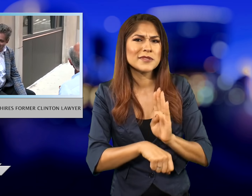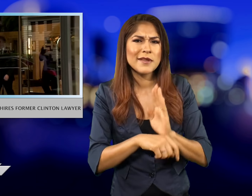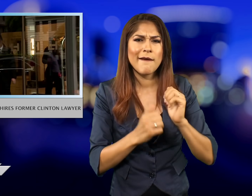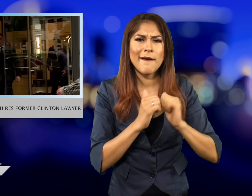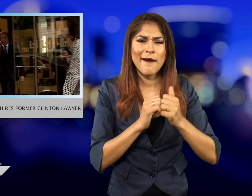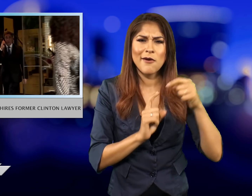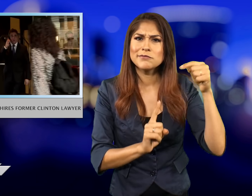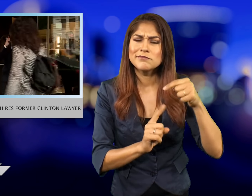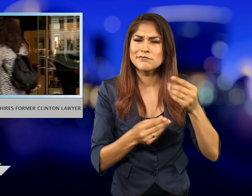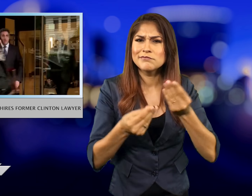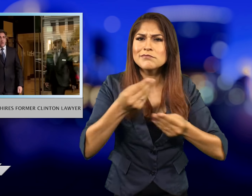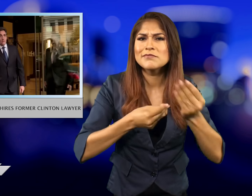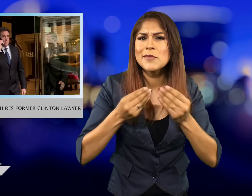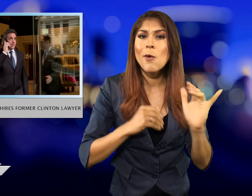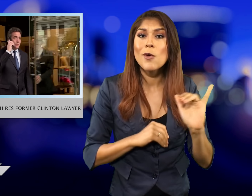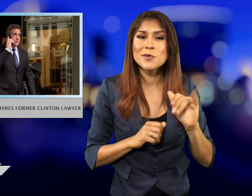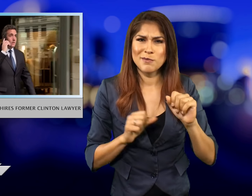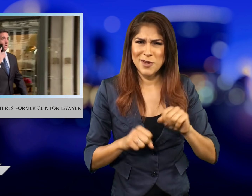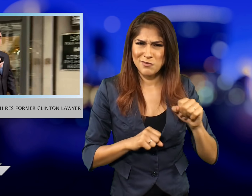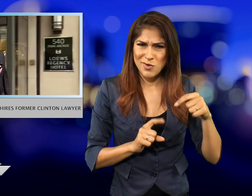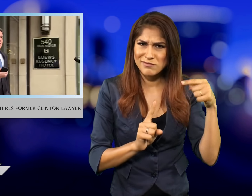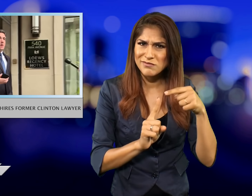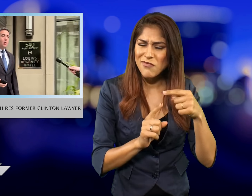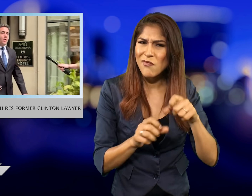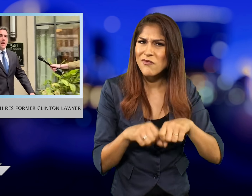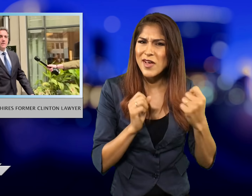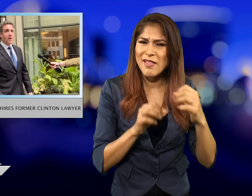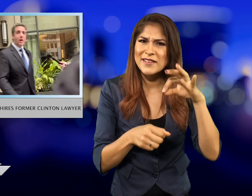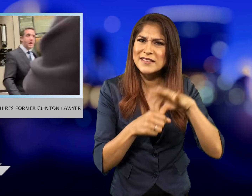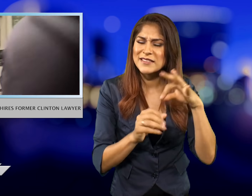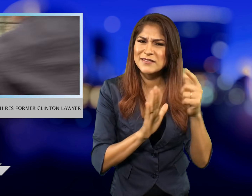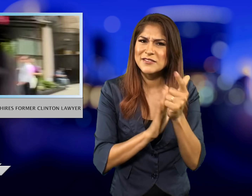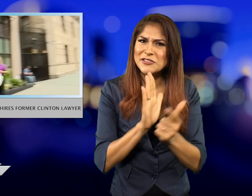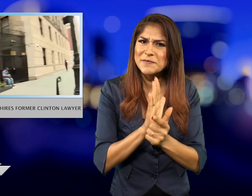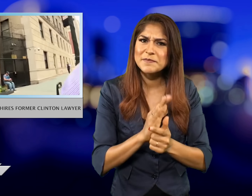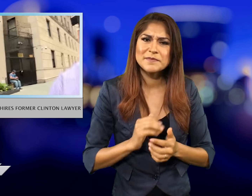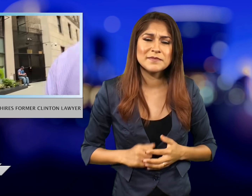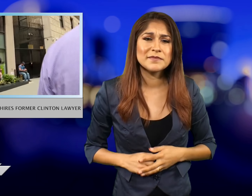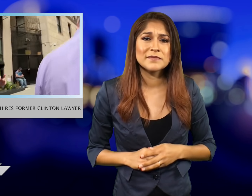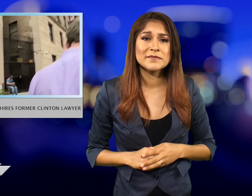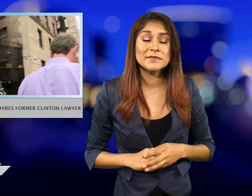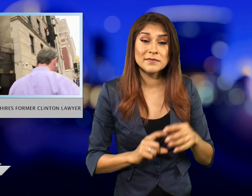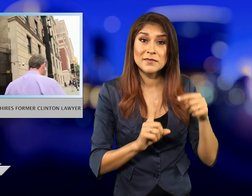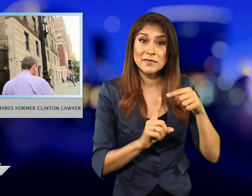into Cohen's business dealings and possible violation of election law.